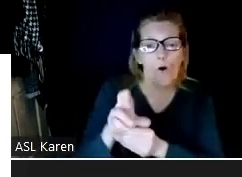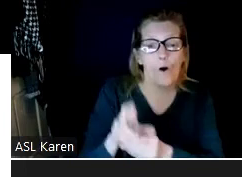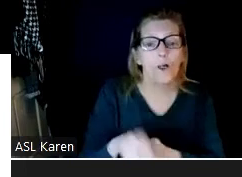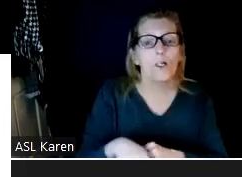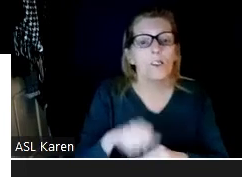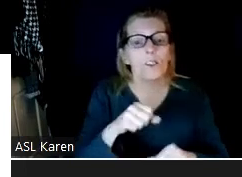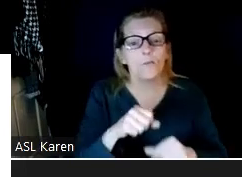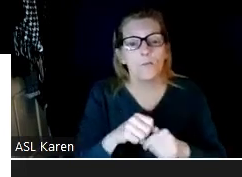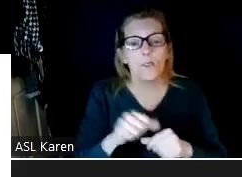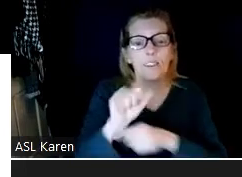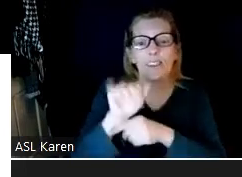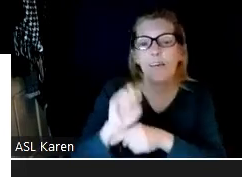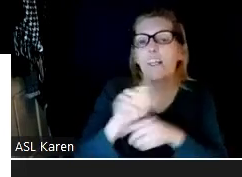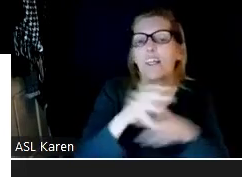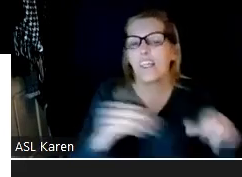of domestic and sexual violence.